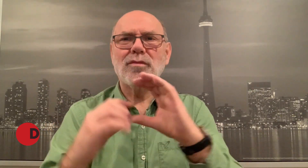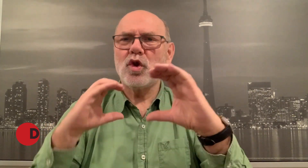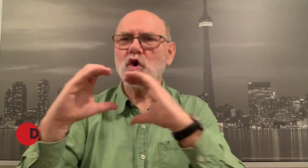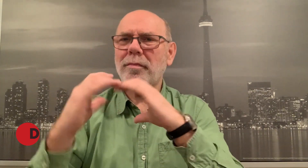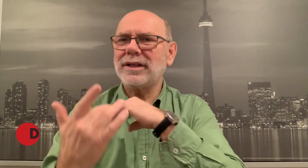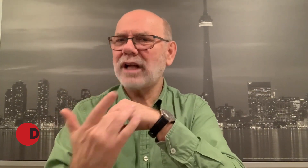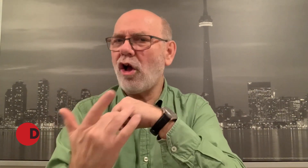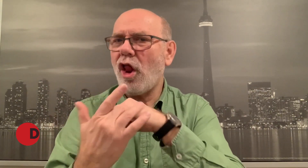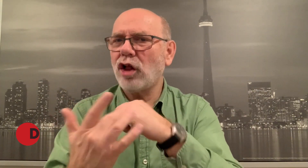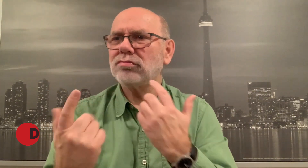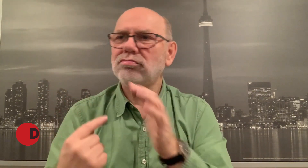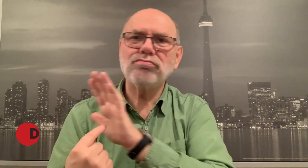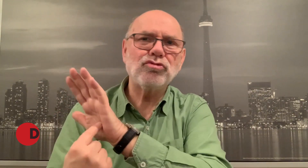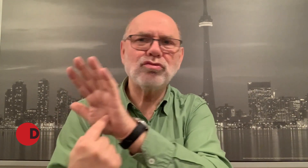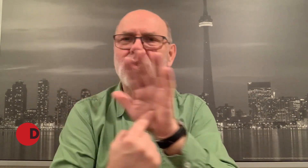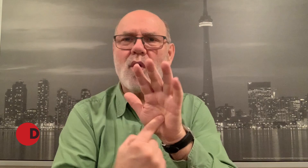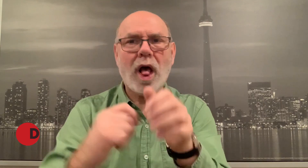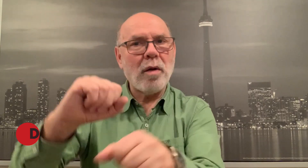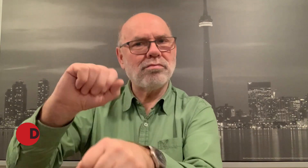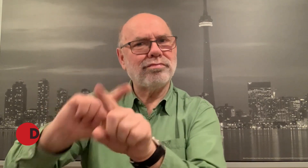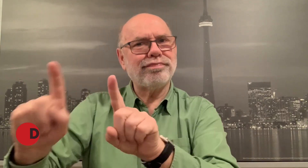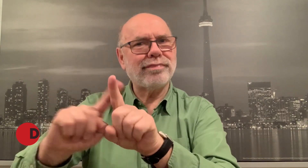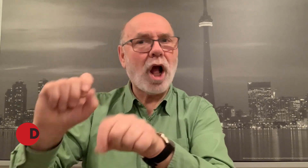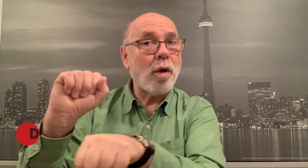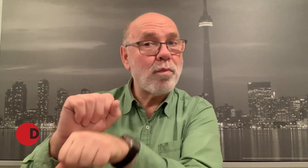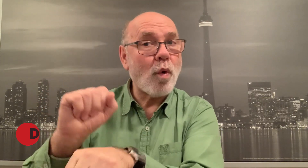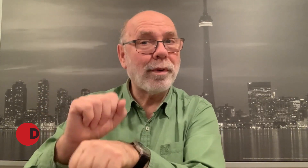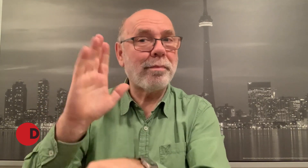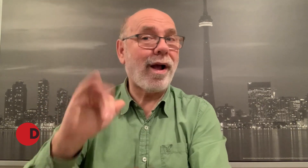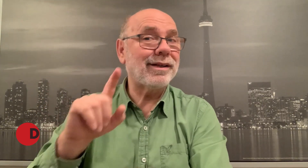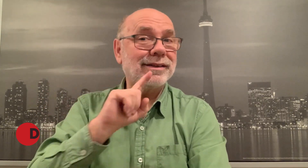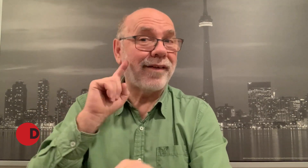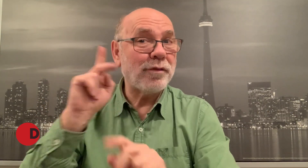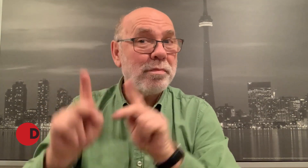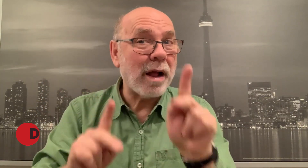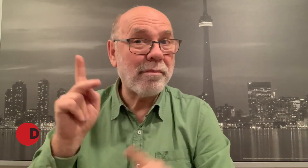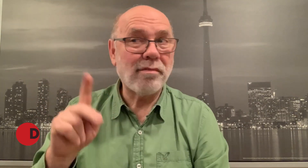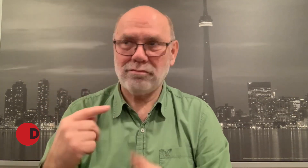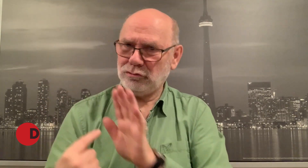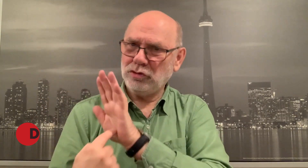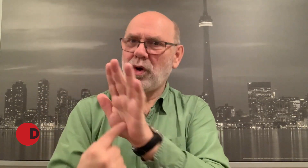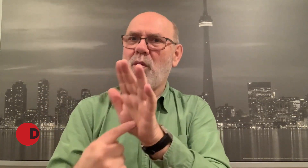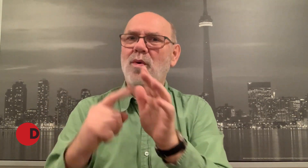employment opportunities by Deaf people. This is to show people